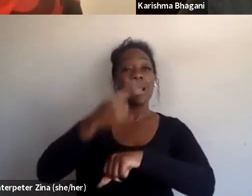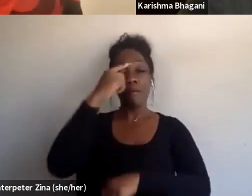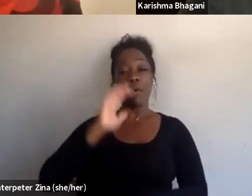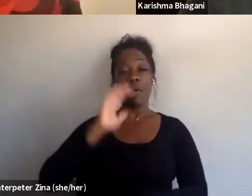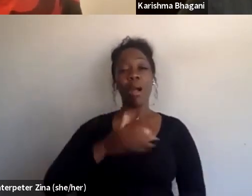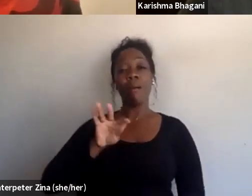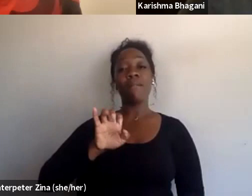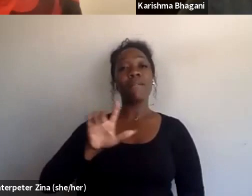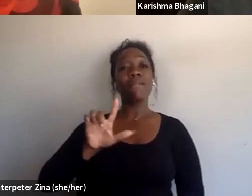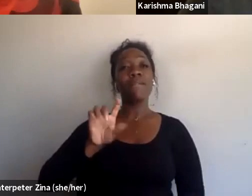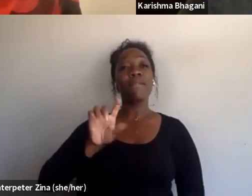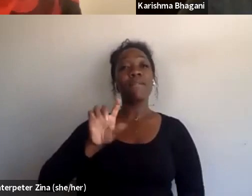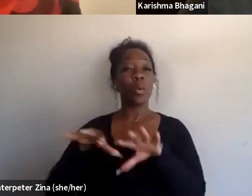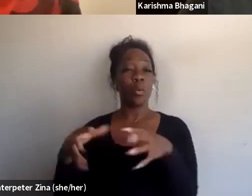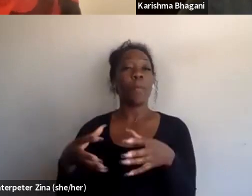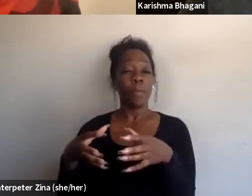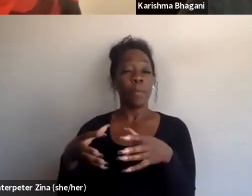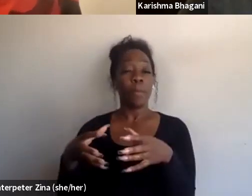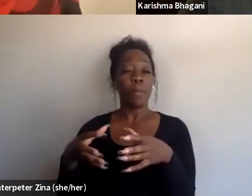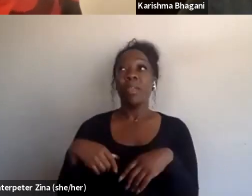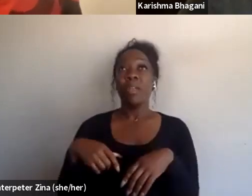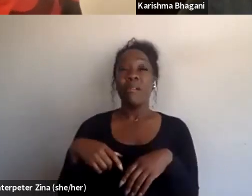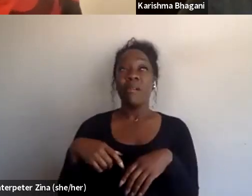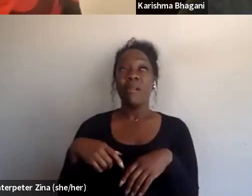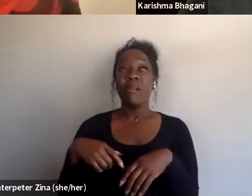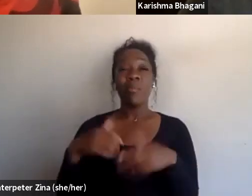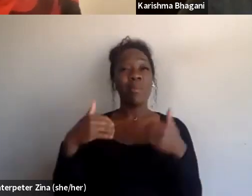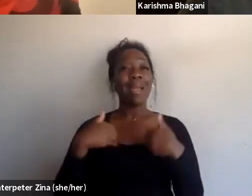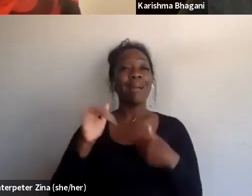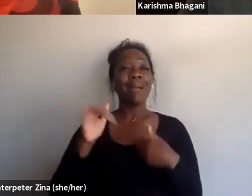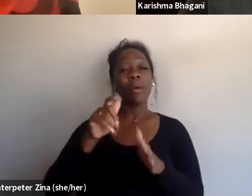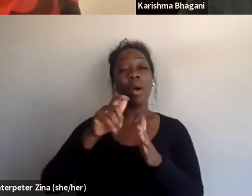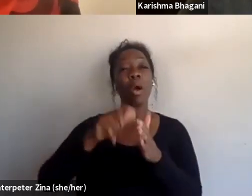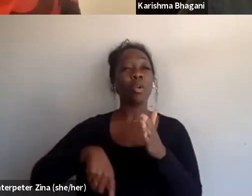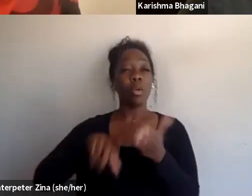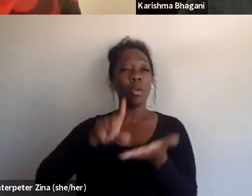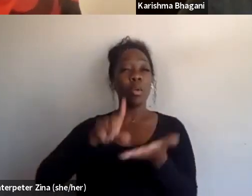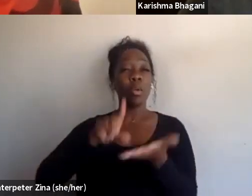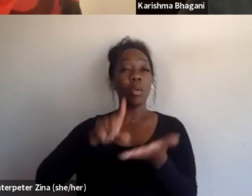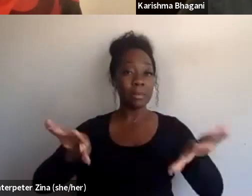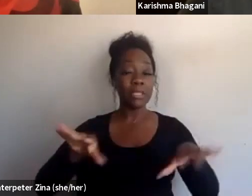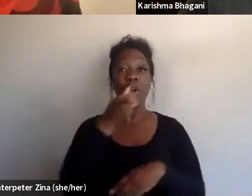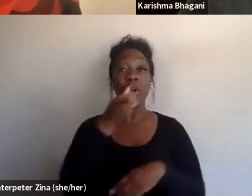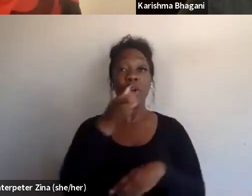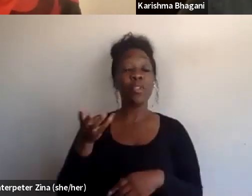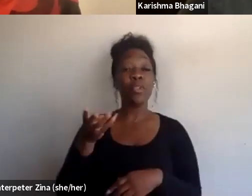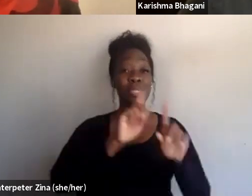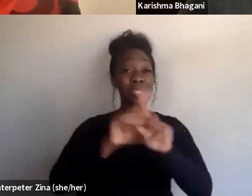excuse me, have an article published and then a couple of web series published as well on HowlRound platforms.